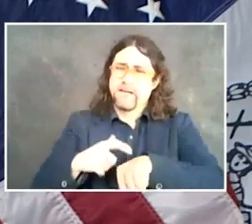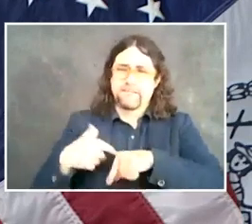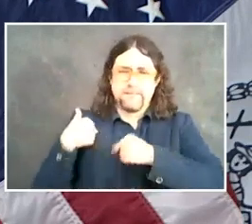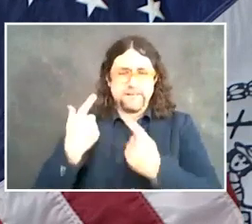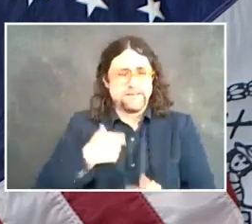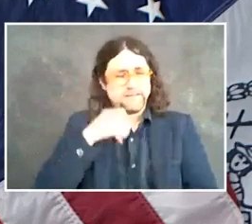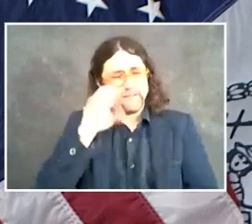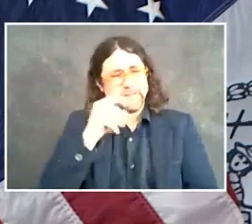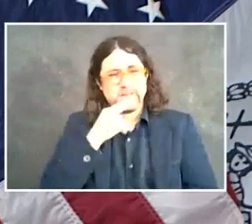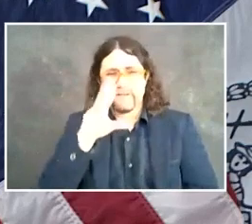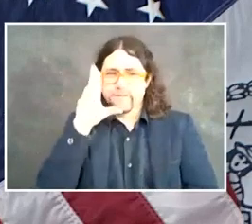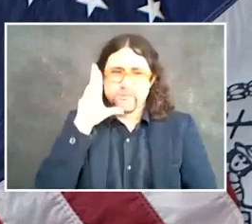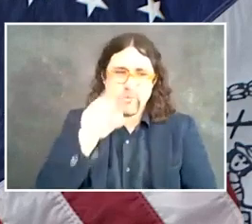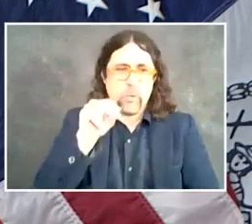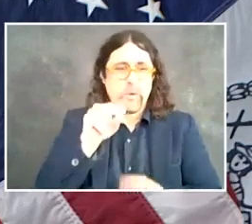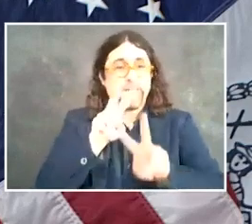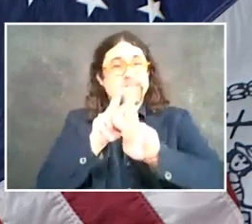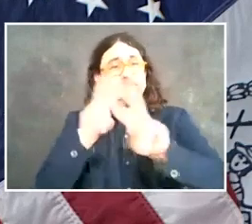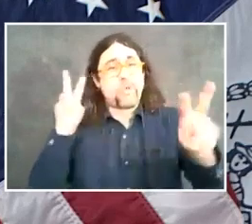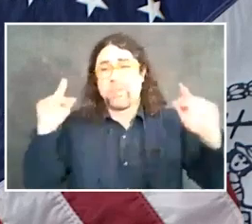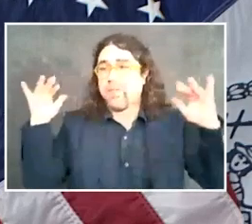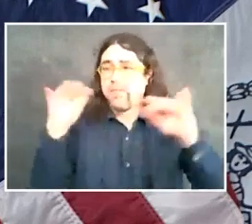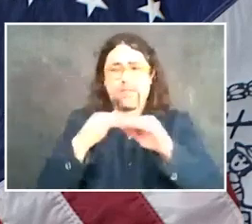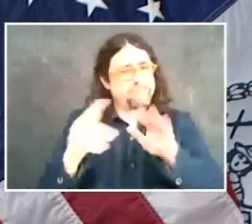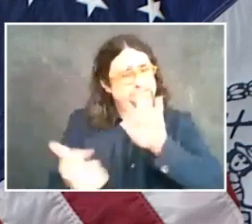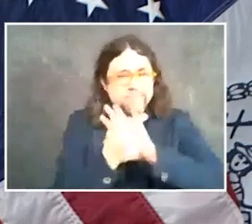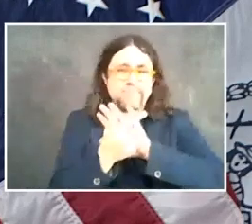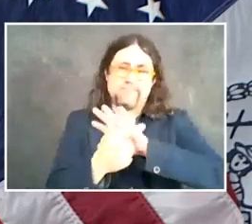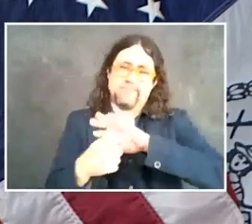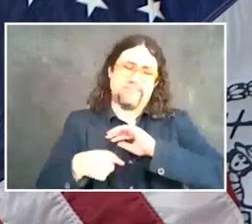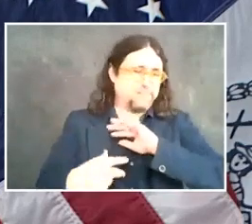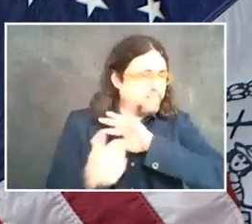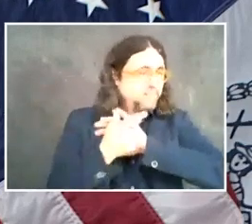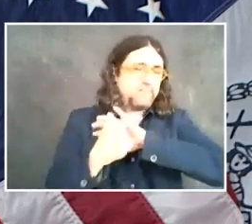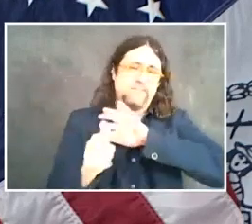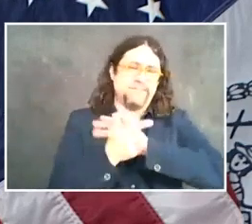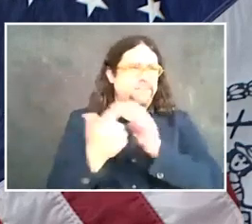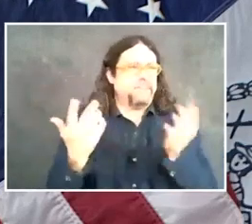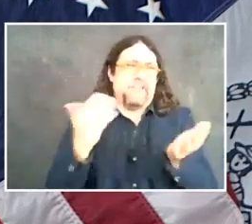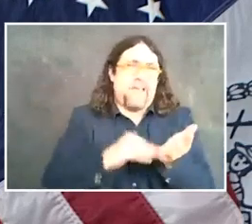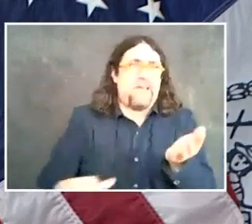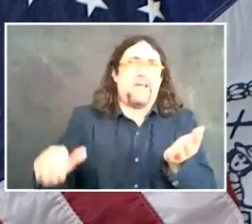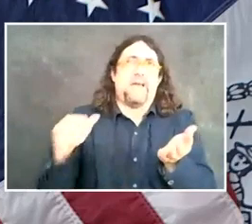HAVE GIVEN PLENTY OF WARNINGS. WORKED WITH COMMUNITY LEADERS